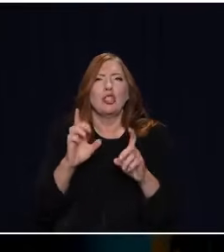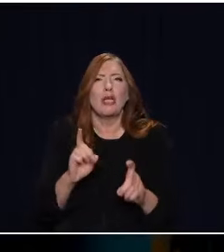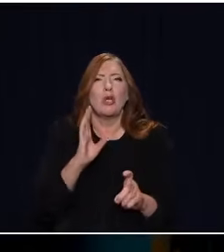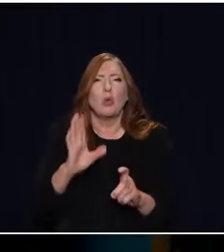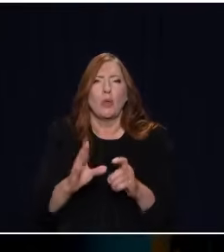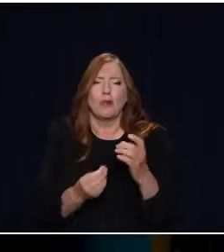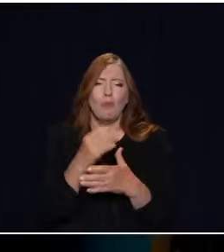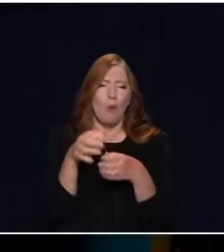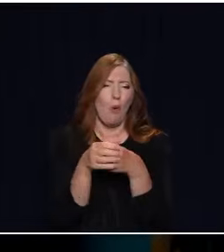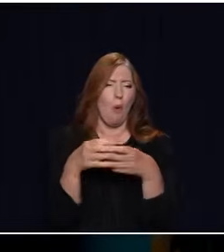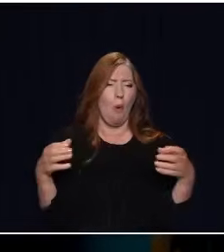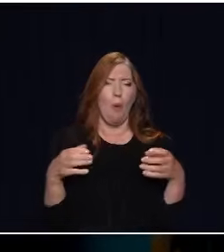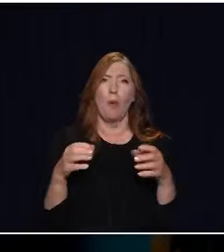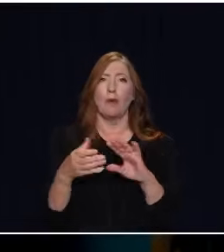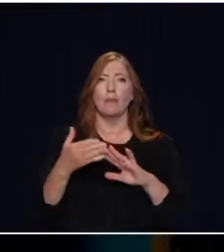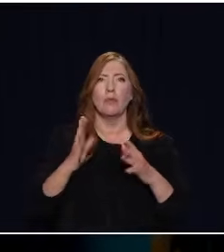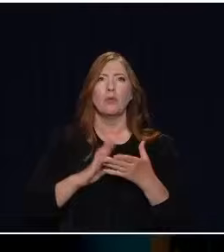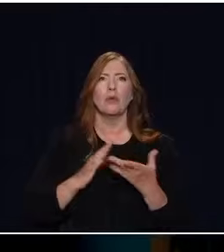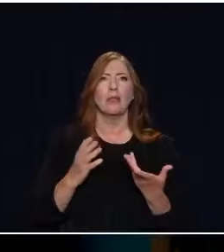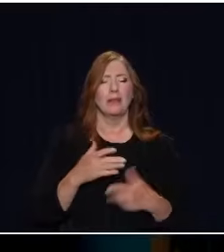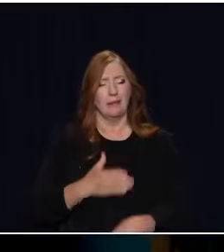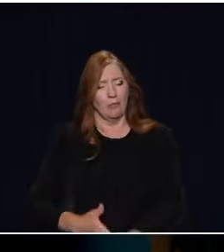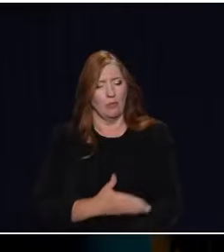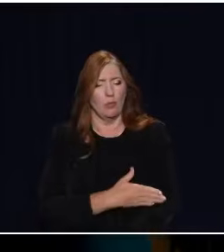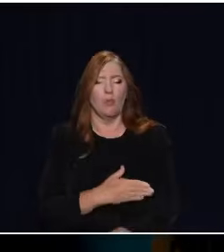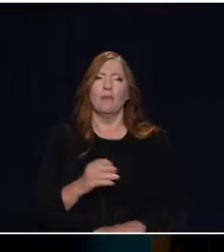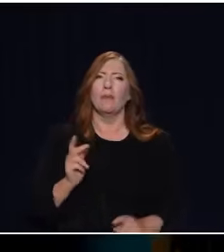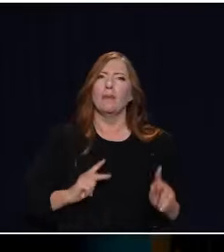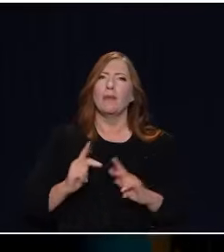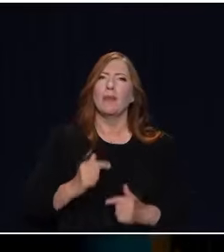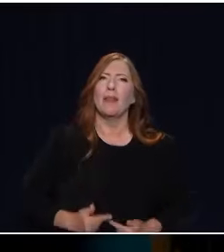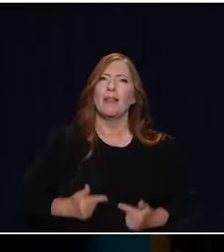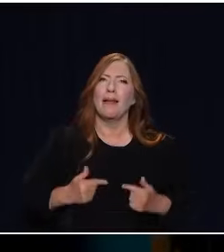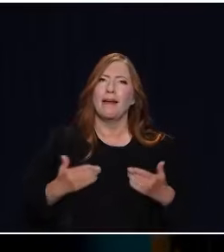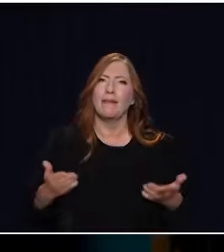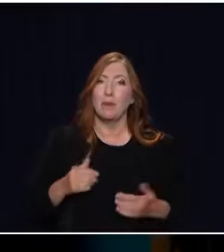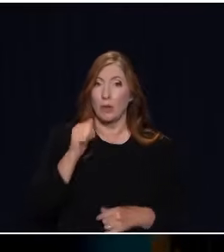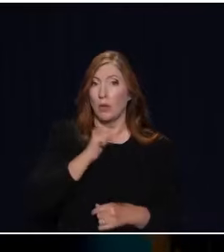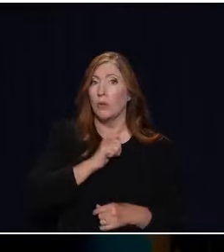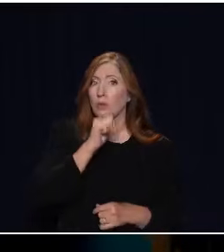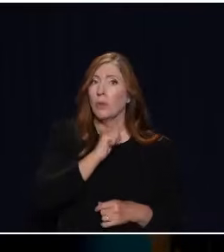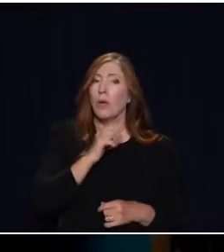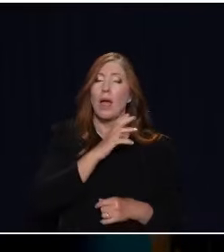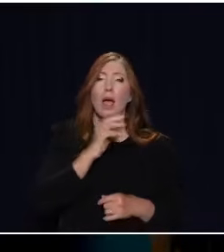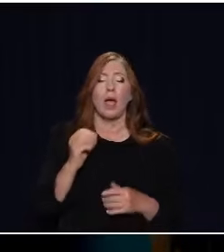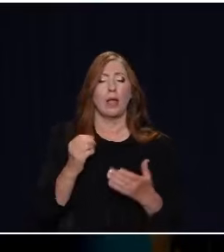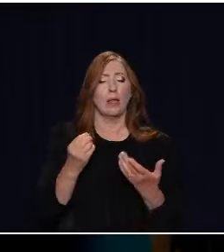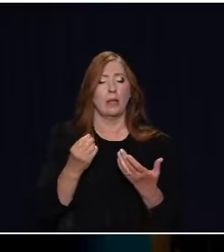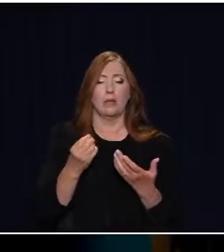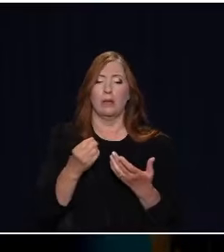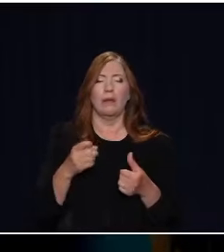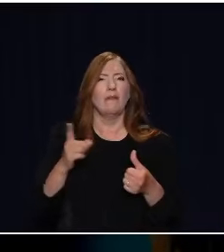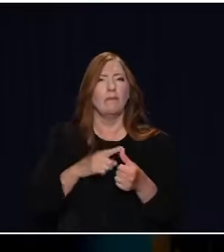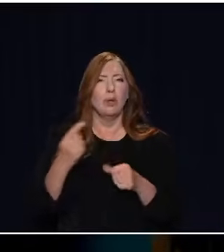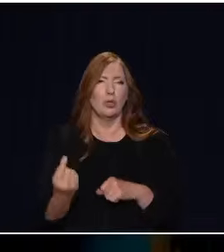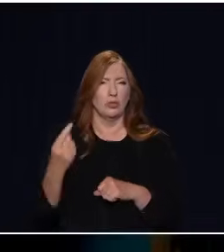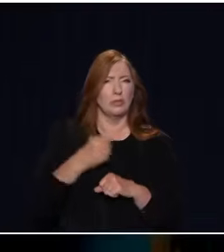MONEY AND WANT TO MAKE SURE IT IS BEING SPENT IN EQUITABLE